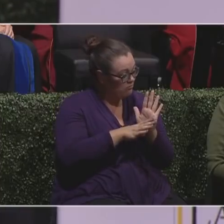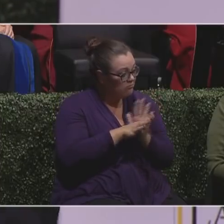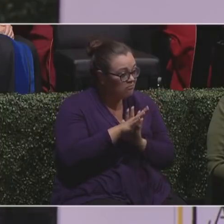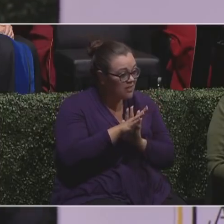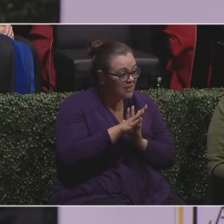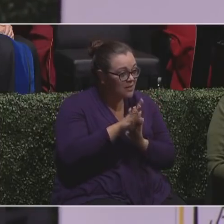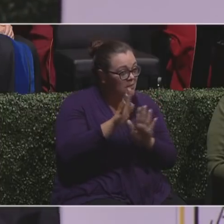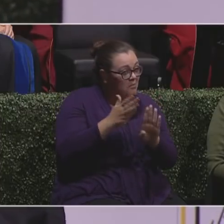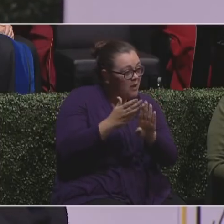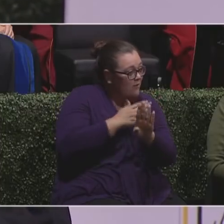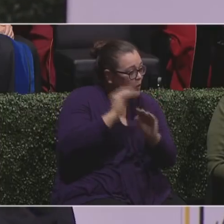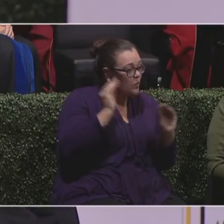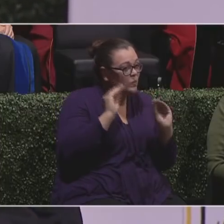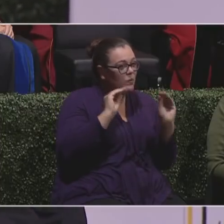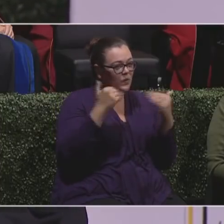CAN TEACH OURSELVES NEARLY ANYTHING ON A MOMENT'S NOTICE.